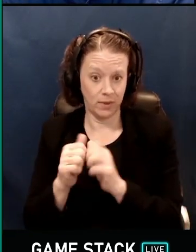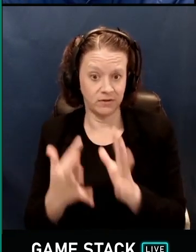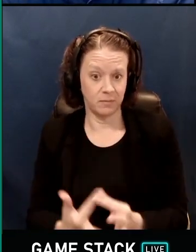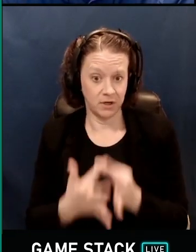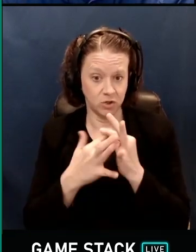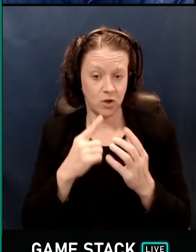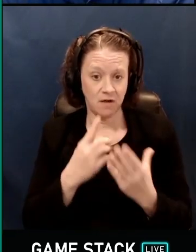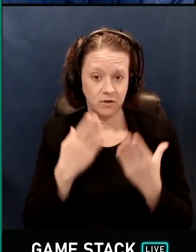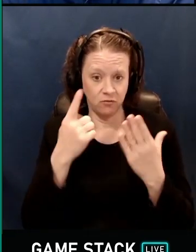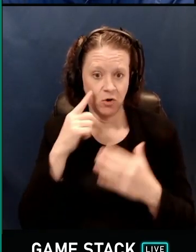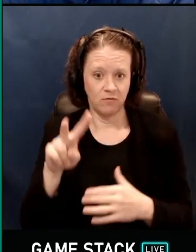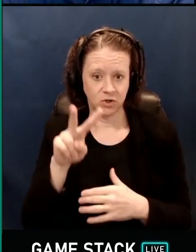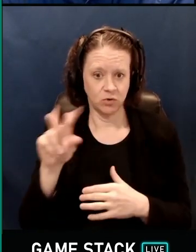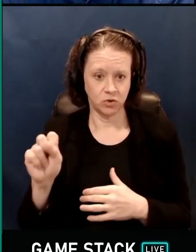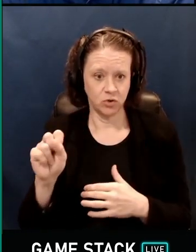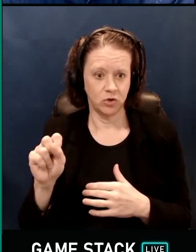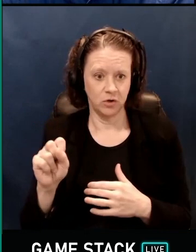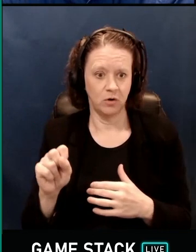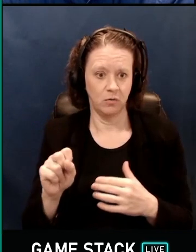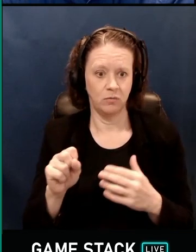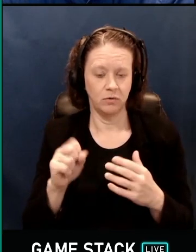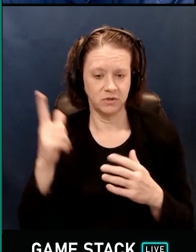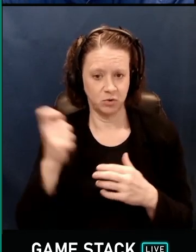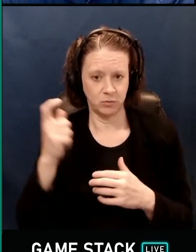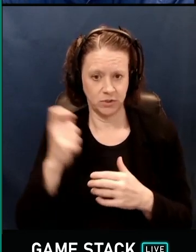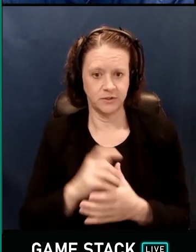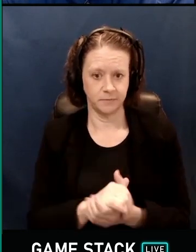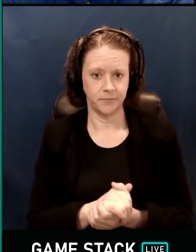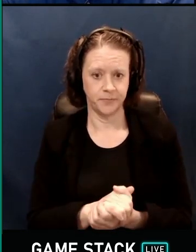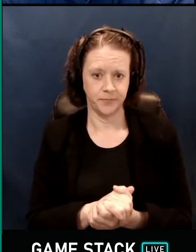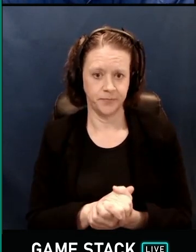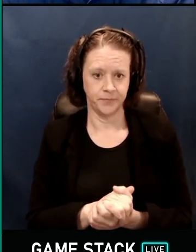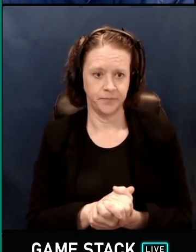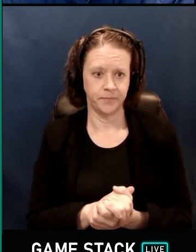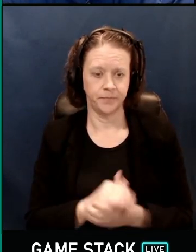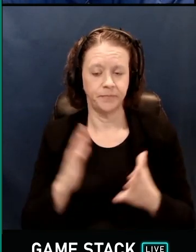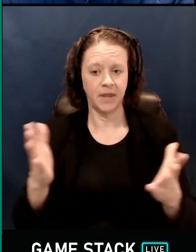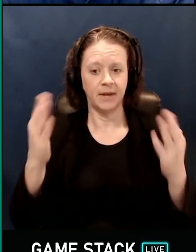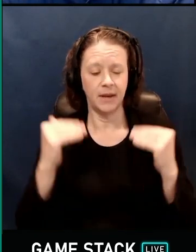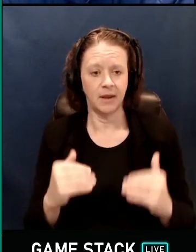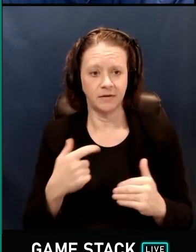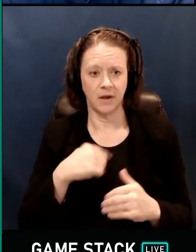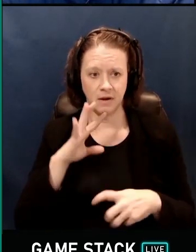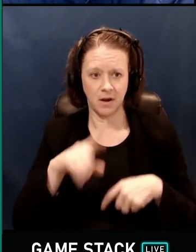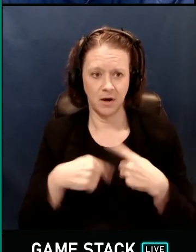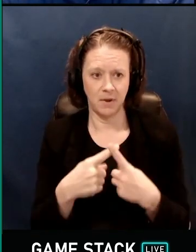for Visual Studio subscribers. Next I talk about Visual Studio App Center.